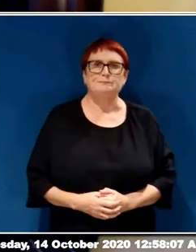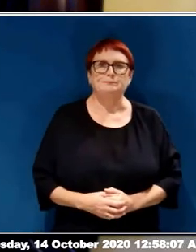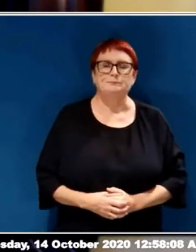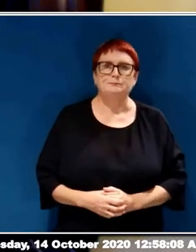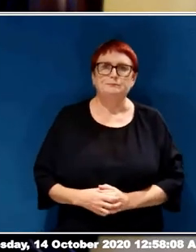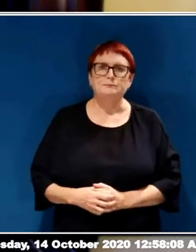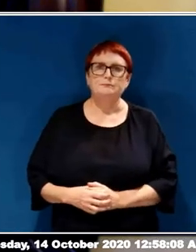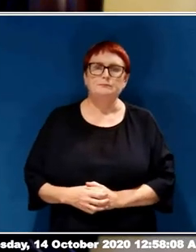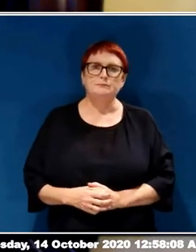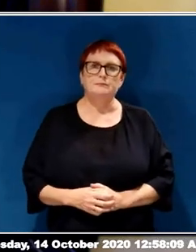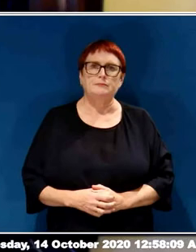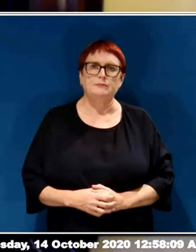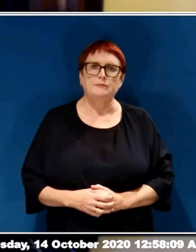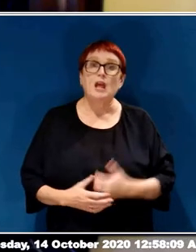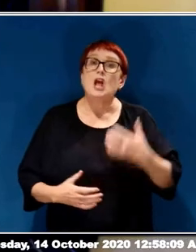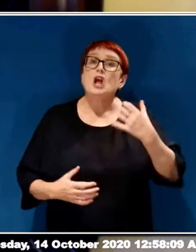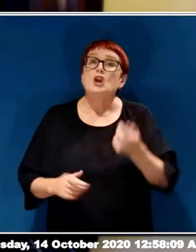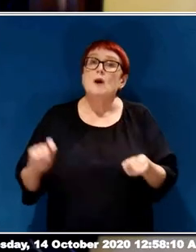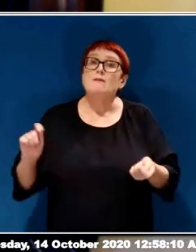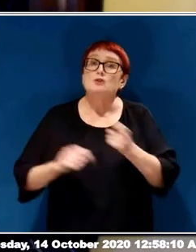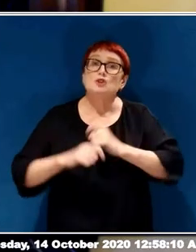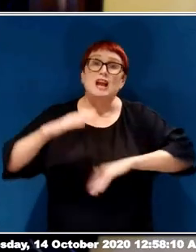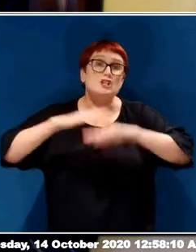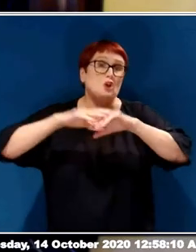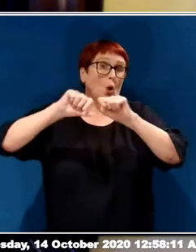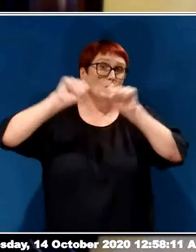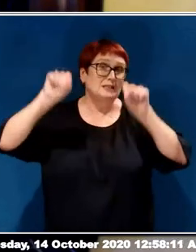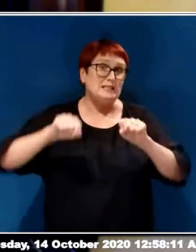The way that has worked in the United States where they moved away from a